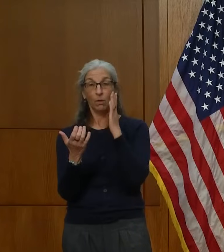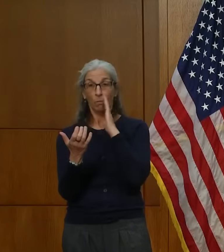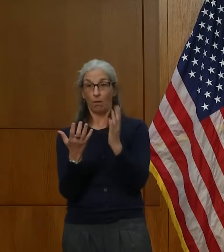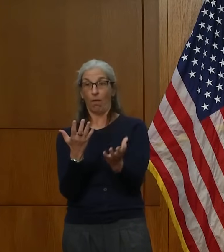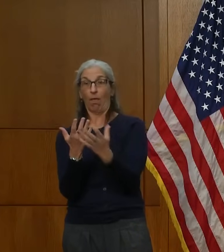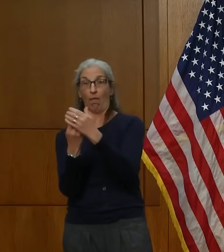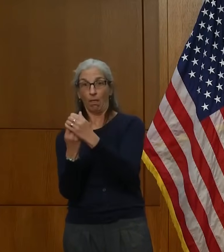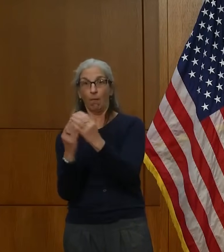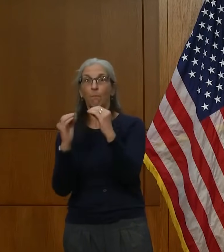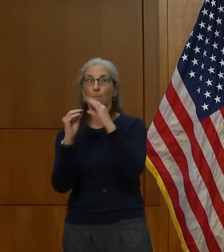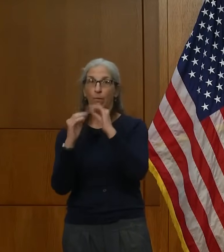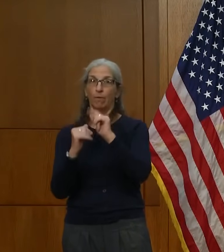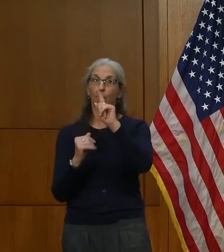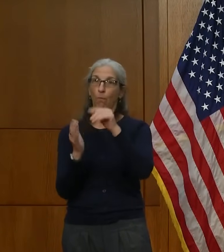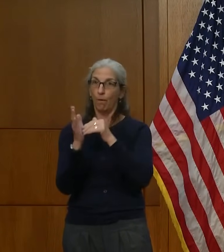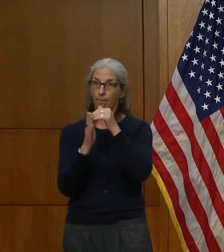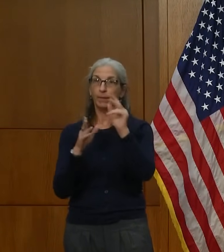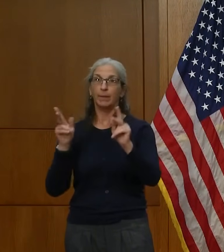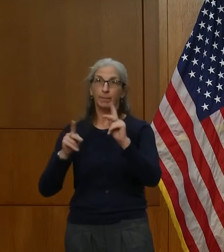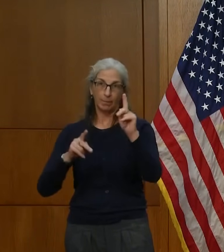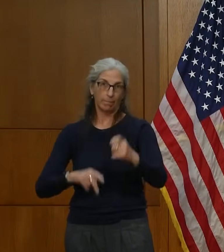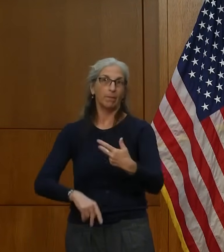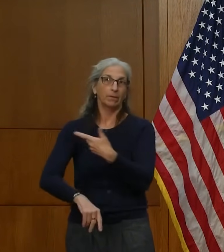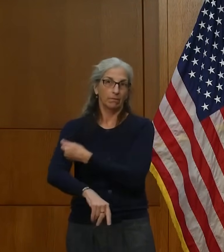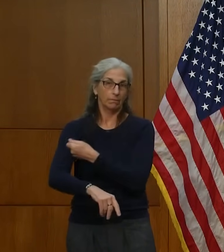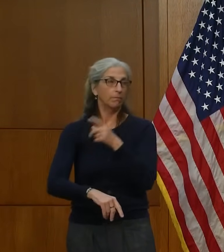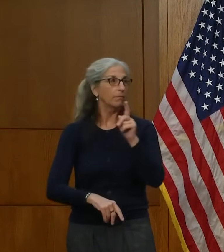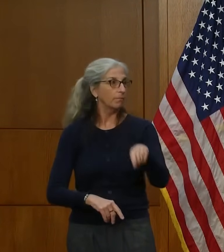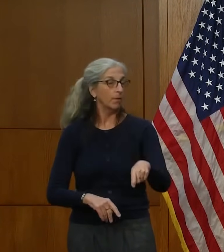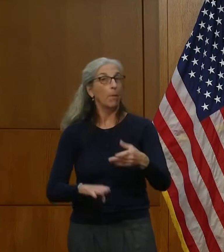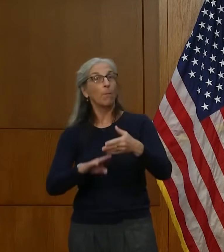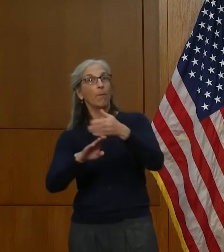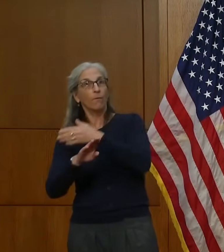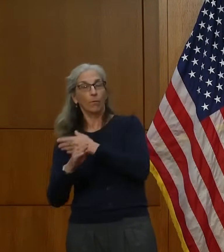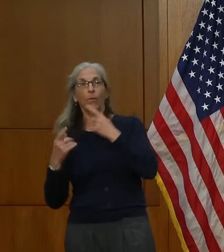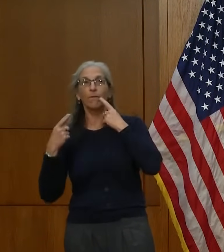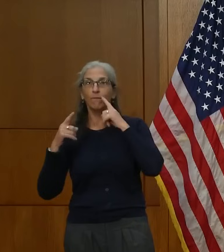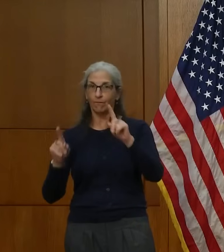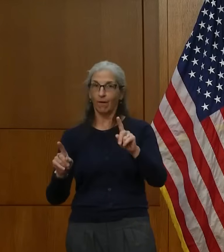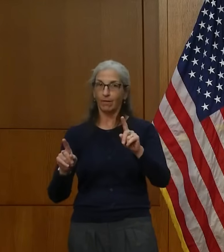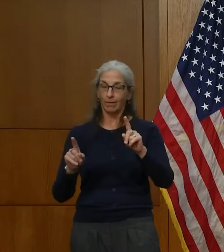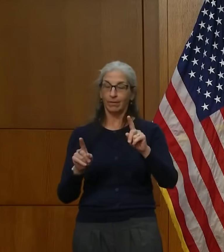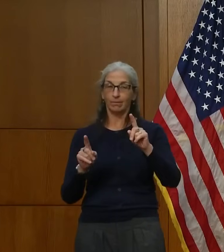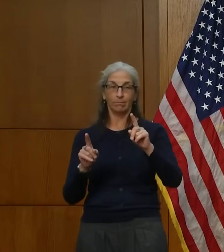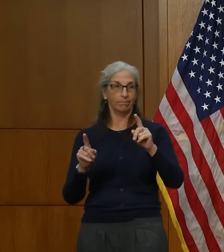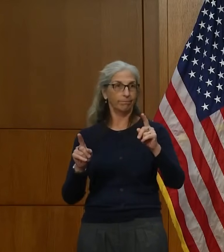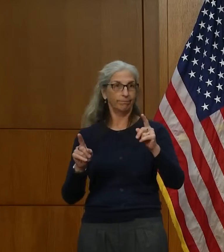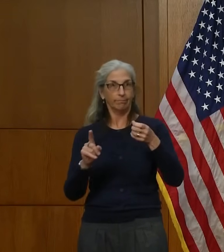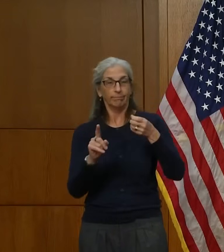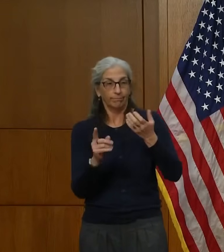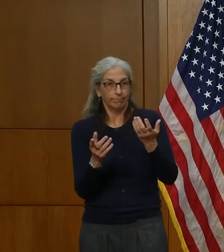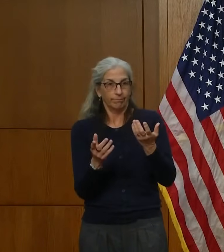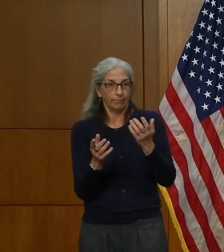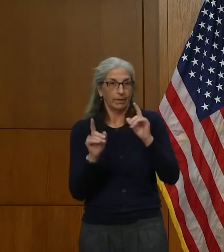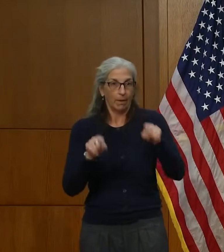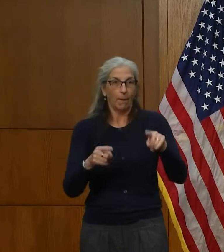TO THOSE HIGH RISK GROUPS BEFORE YOU GET TO THE GENERAL POPULATION, YOU WILL HAVE GOTTEN TO A NUMBER ABOVE A MILLION AND JUST EXACTLY WHAT